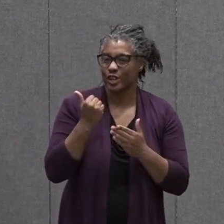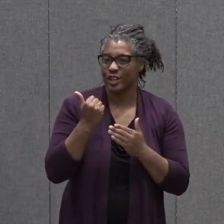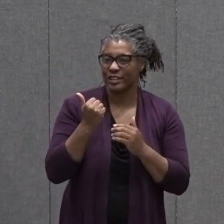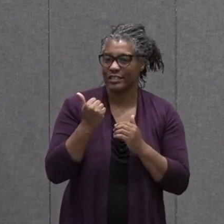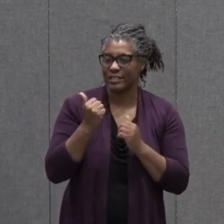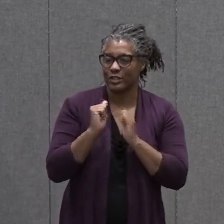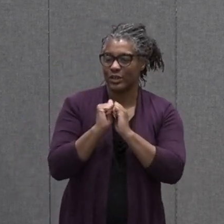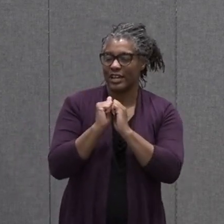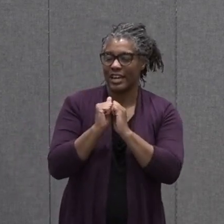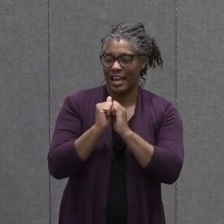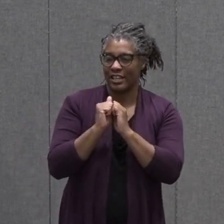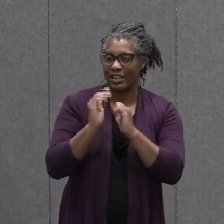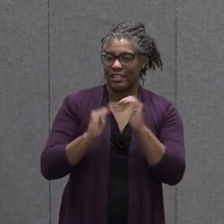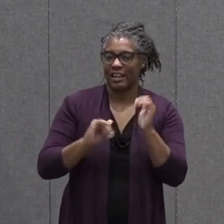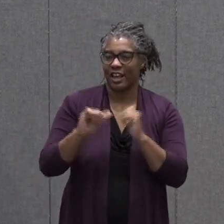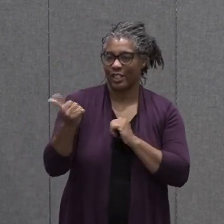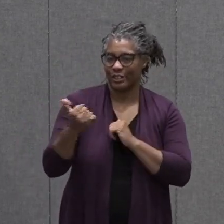The end.